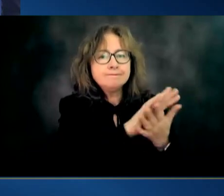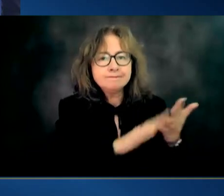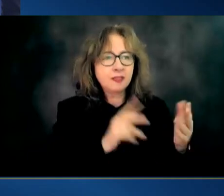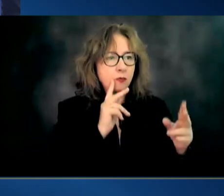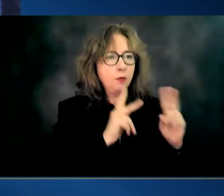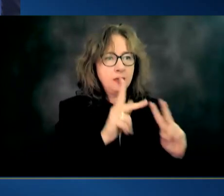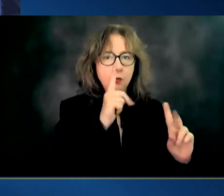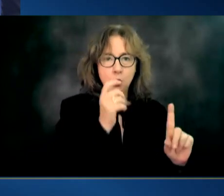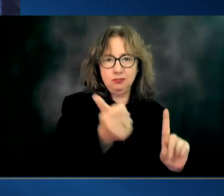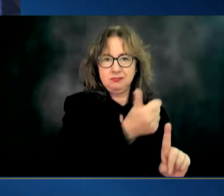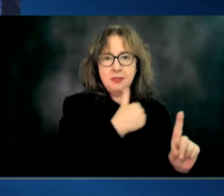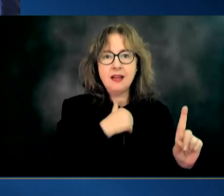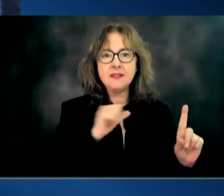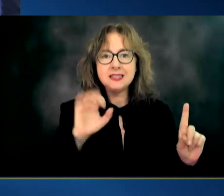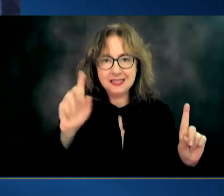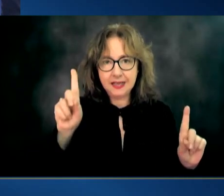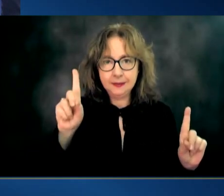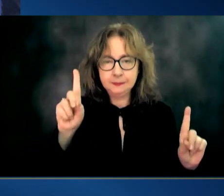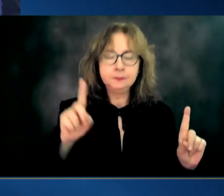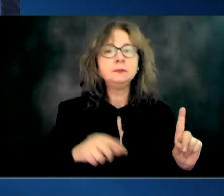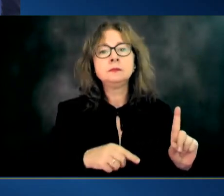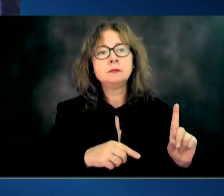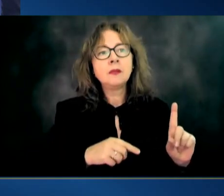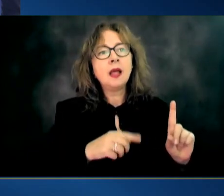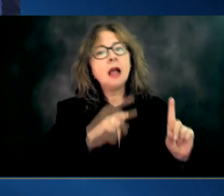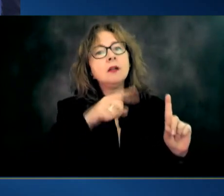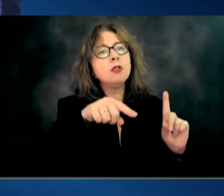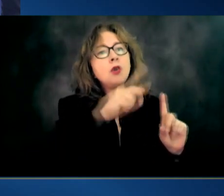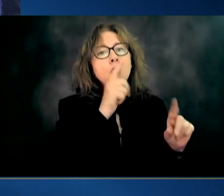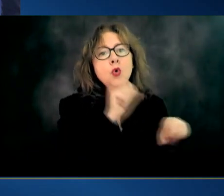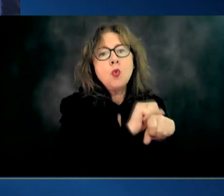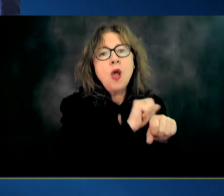disease. They also serve as mentors to other smaller clinical sites as well.